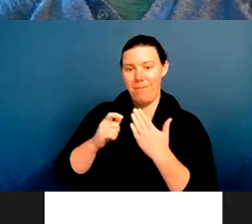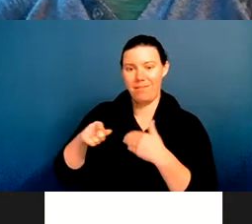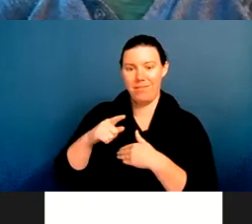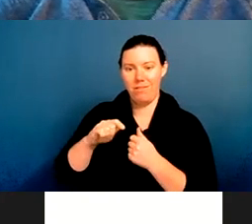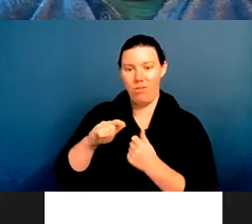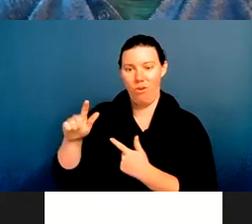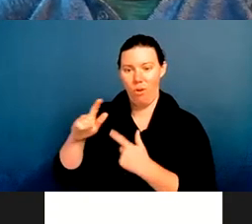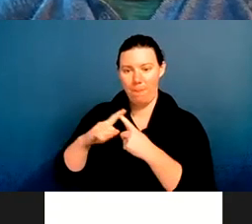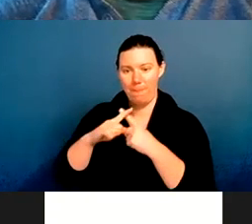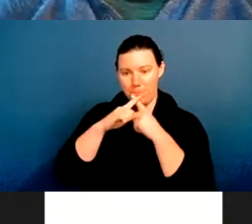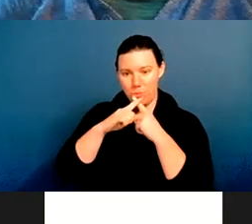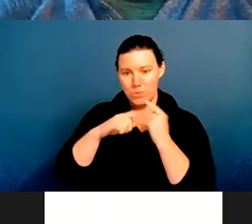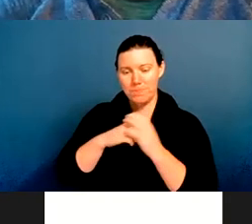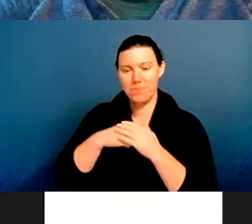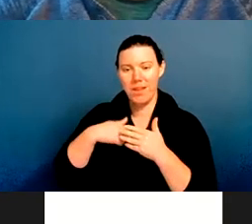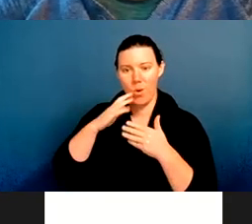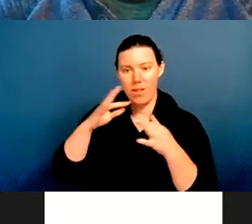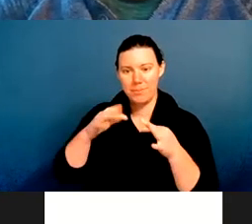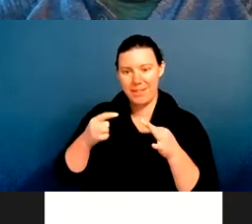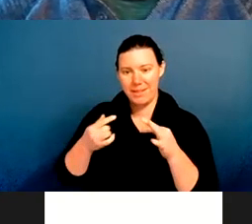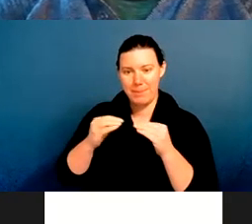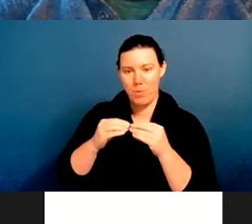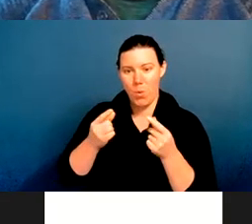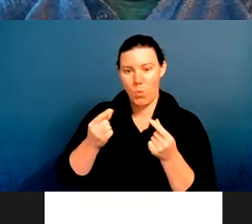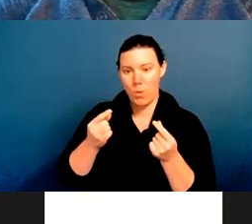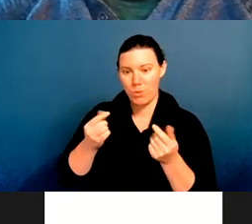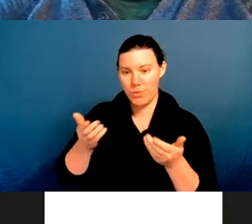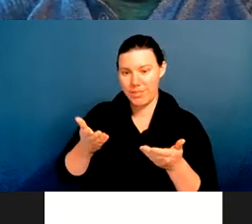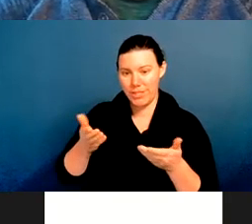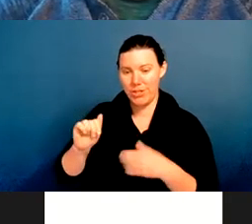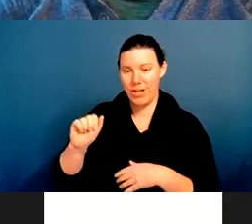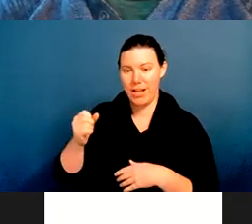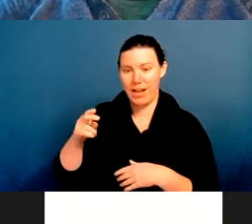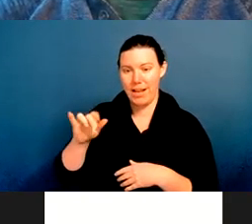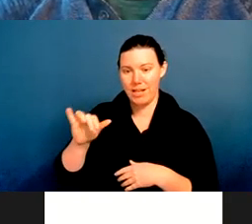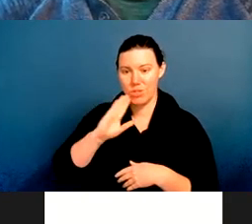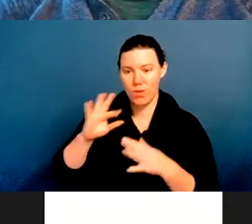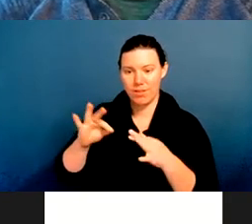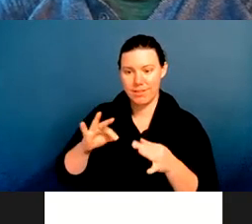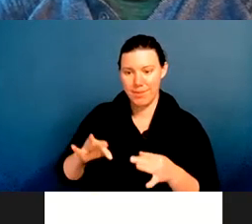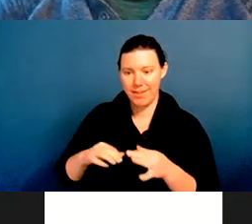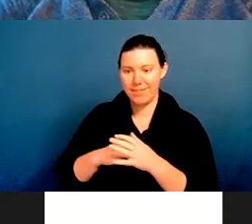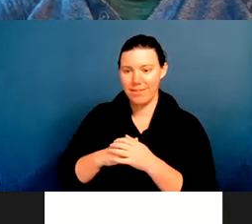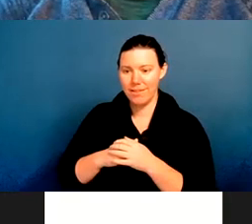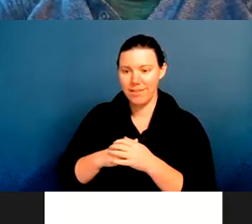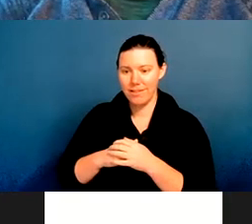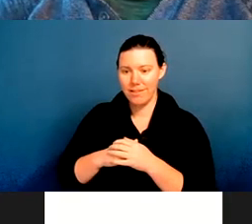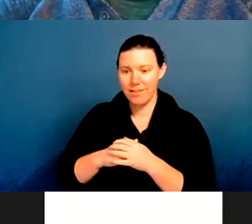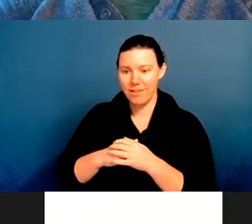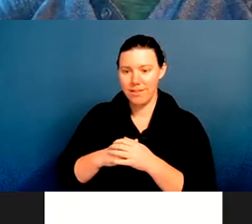Ashley's gonna explain a little bit more what we're doing here. And then what we're gonna do is have you guys raise your hands. On the screen in front of you,